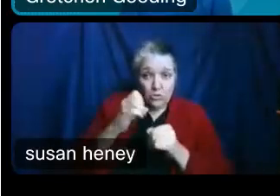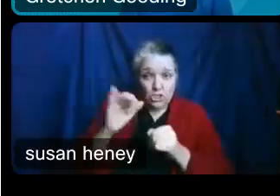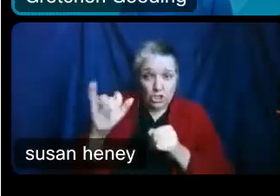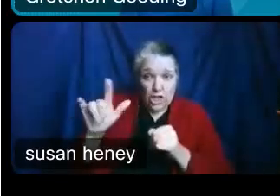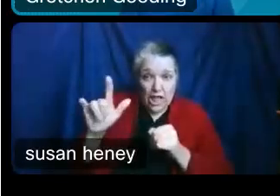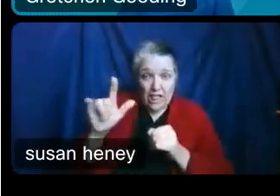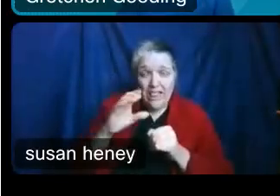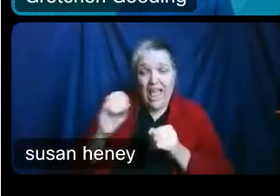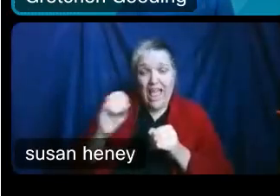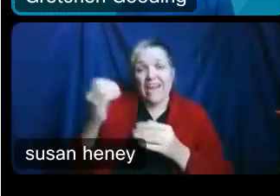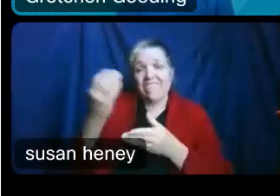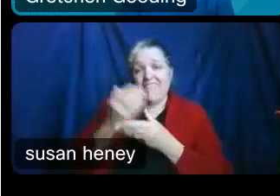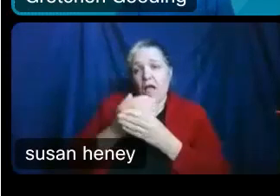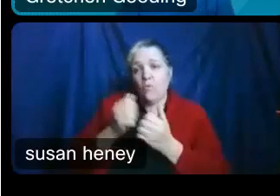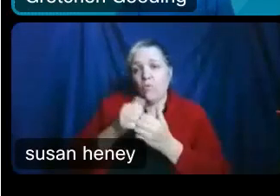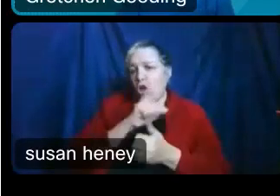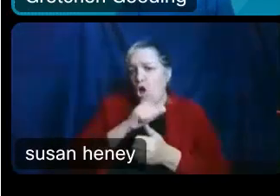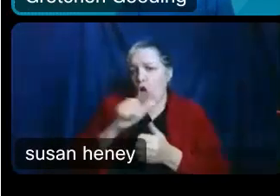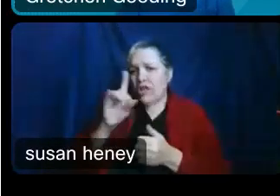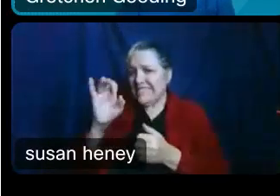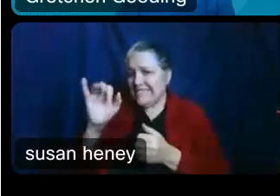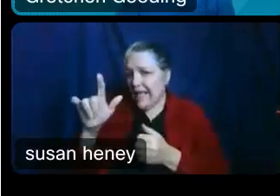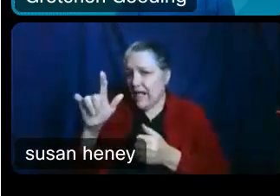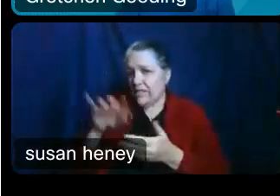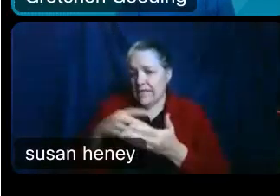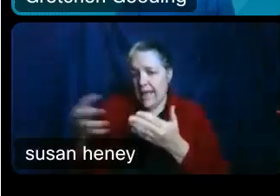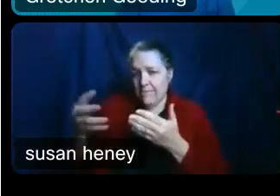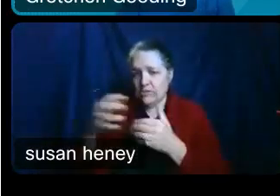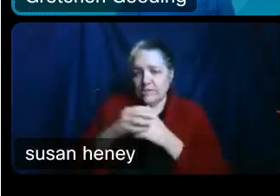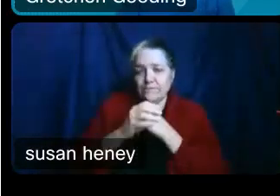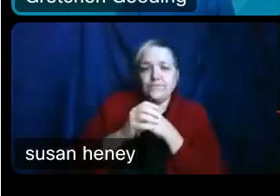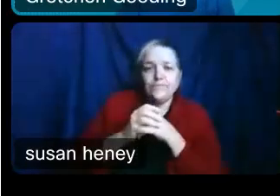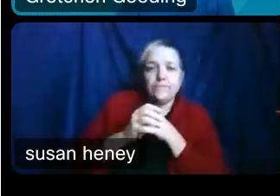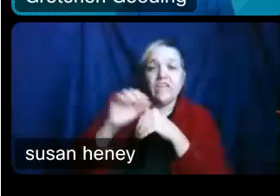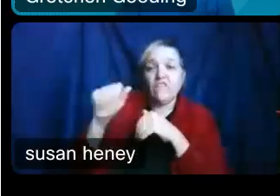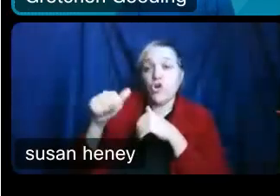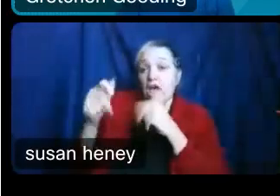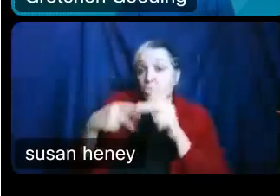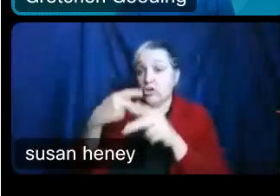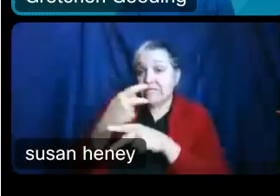a file with all detailed tables. The tables for other types of products may be available